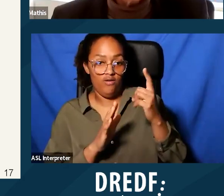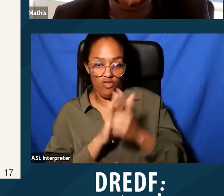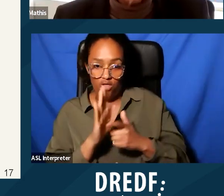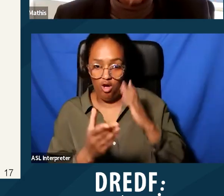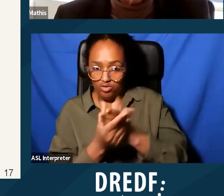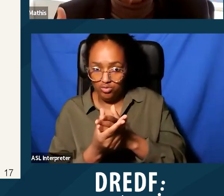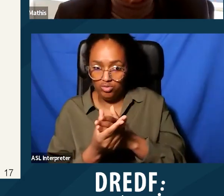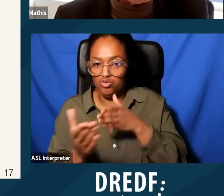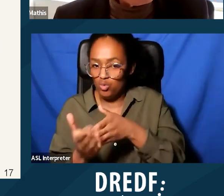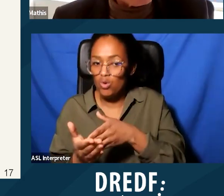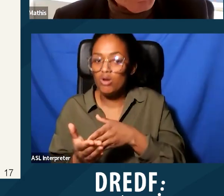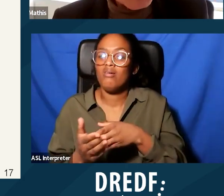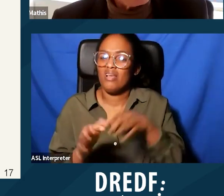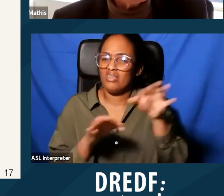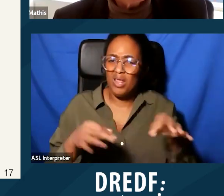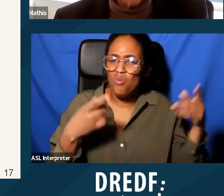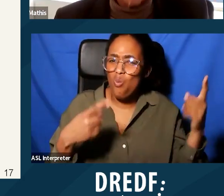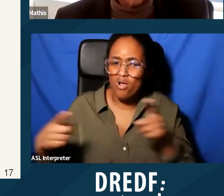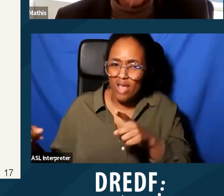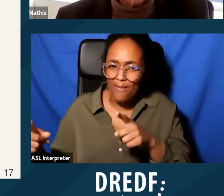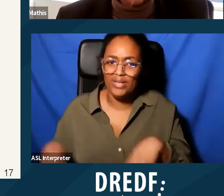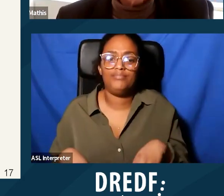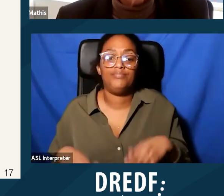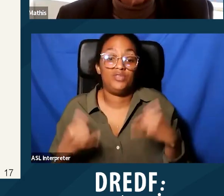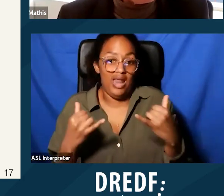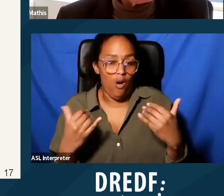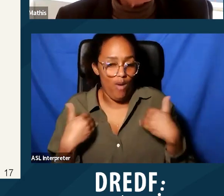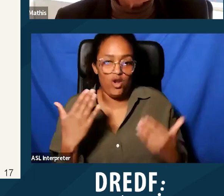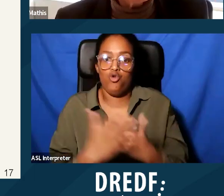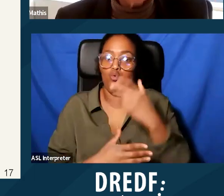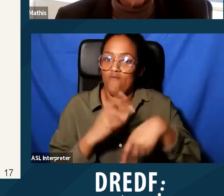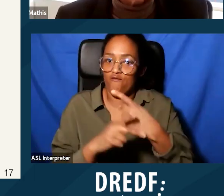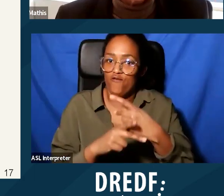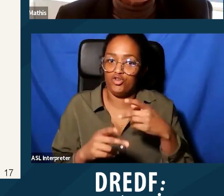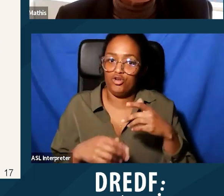we are dealing with the new version of this lawsuit, it's called an amended complaint,